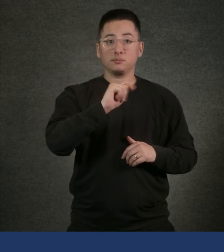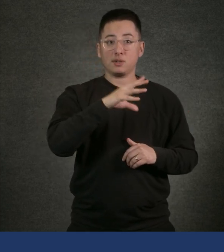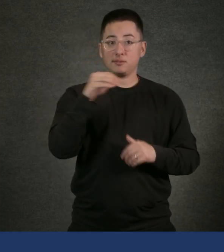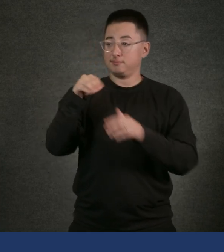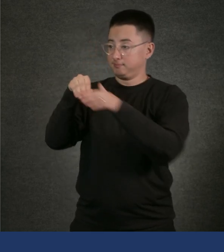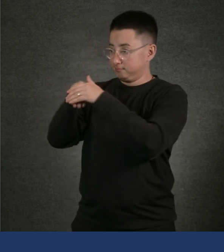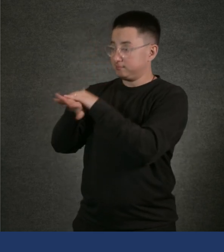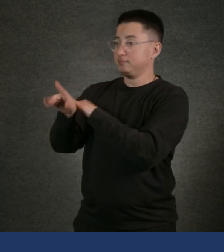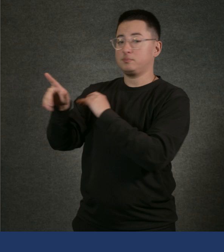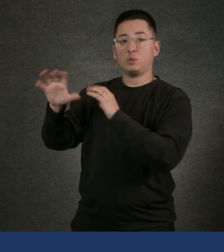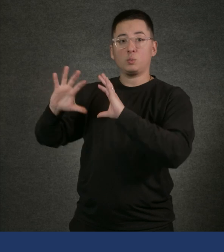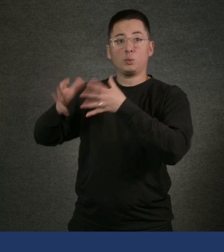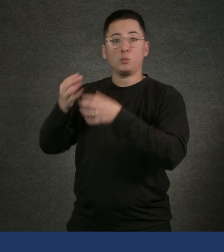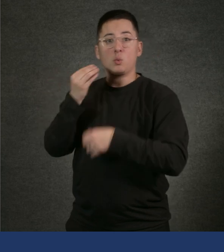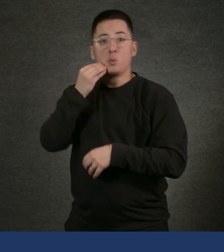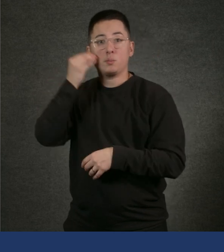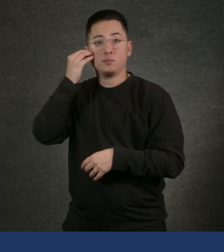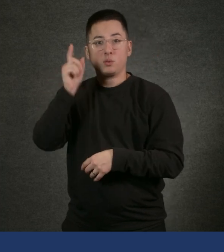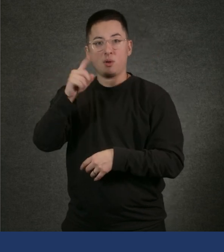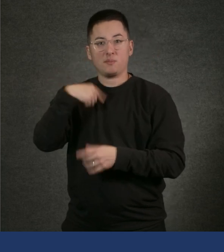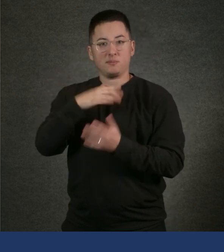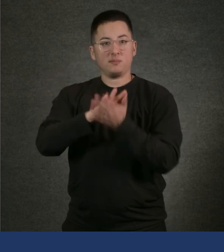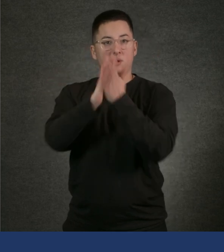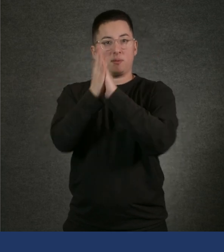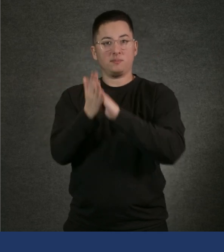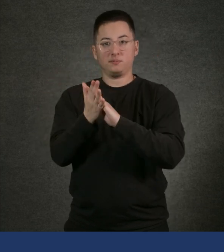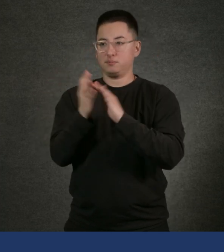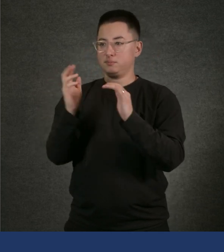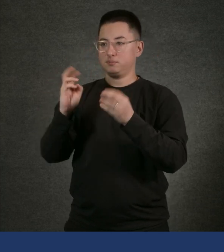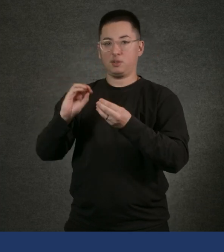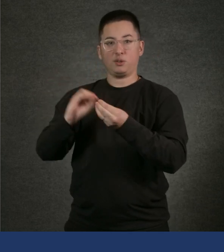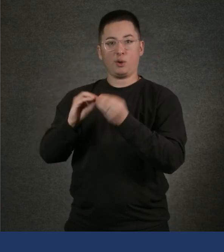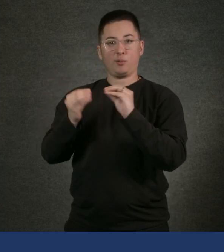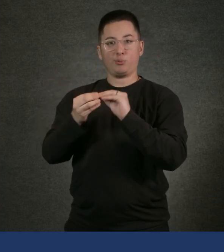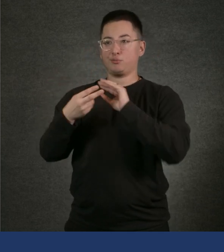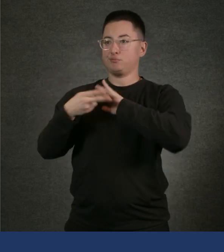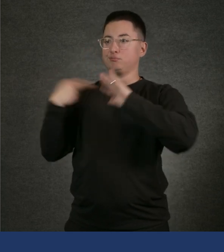and enter a group home where I became a number, not a person.